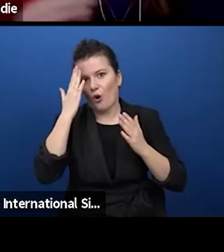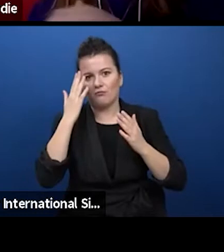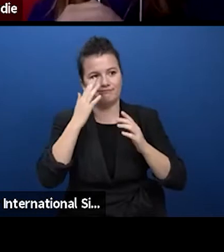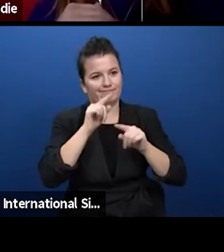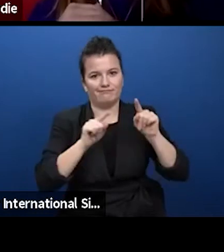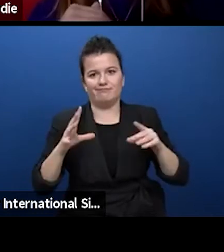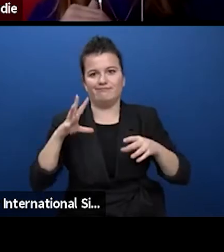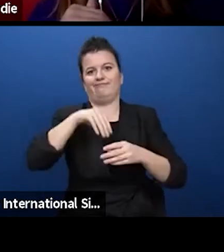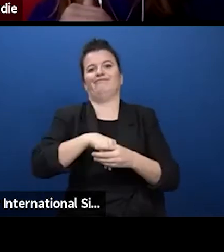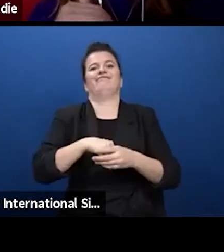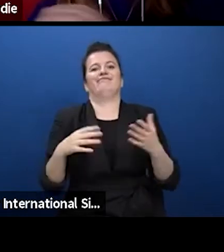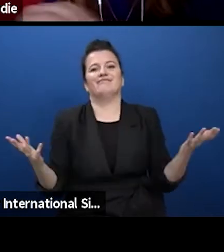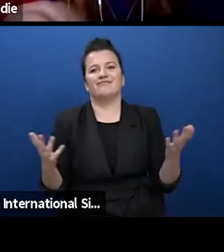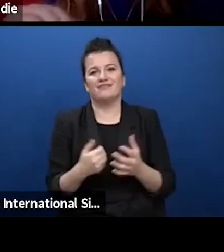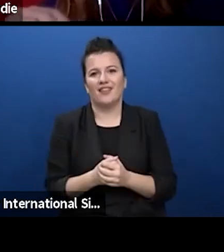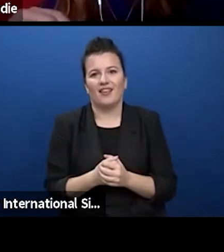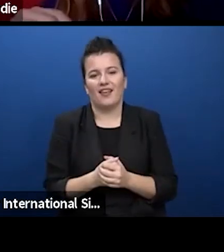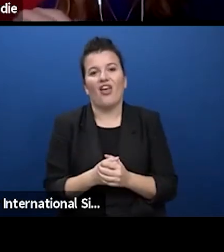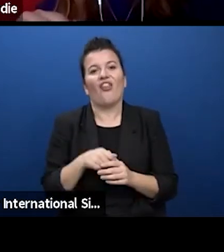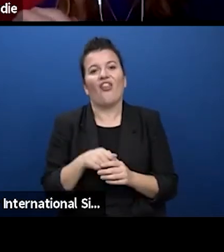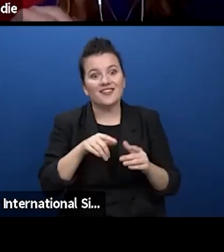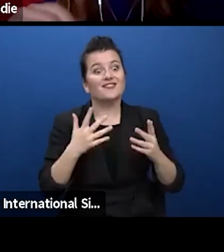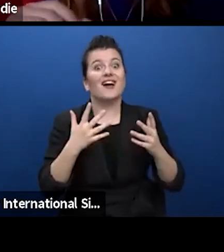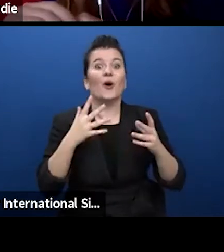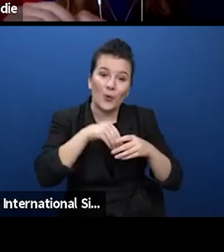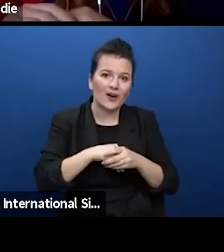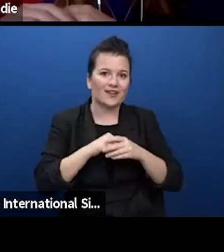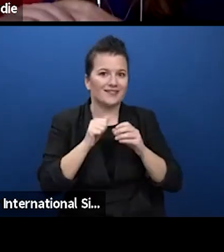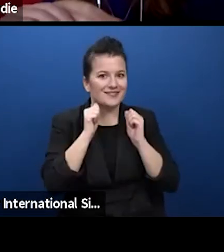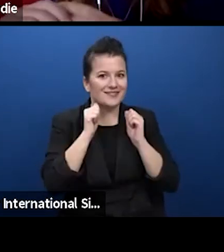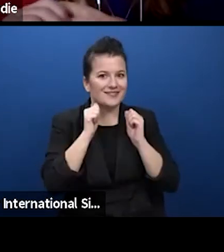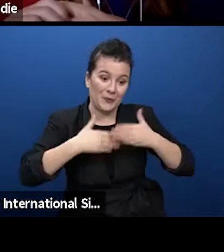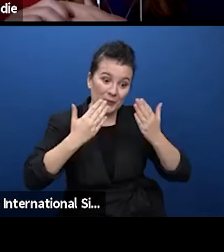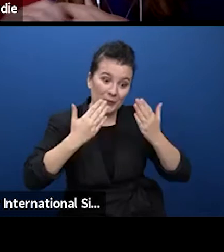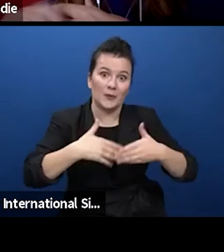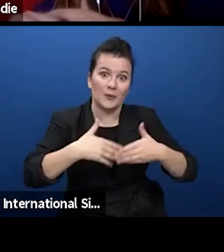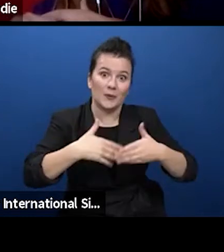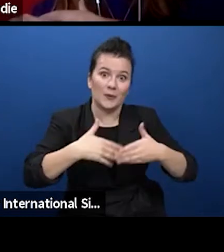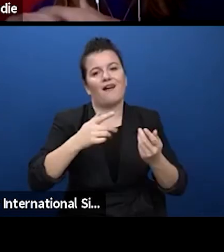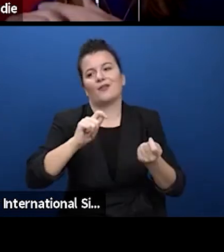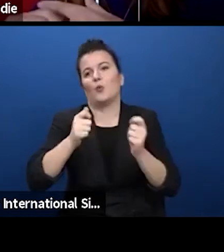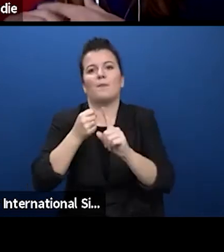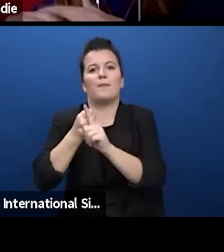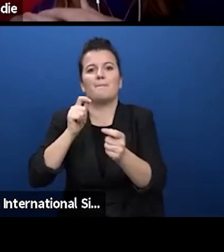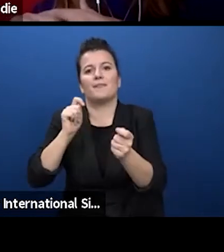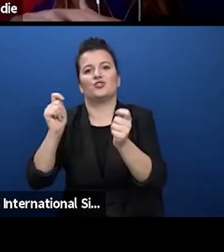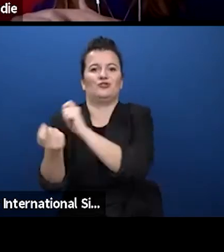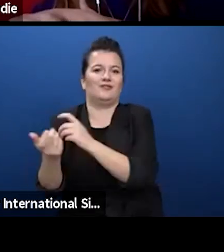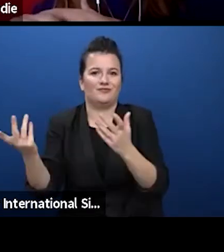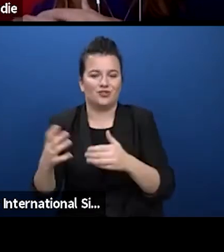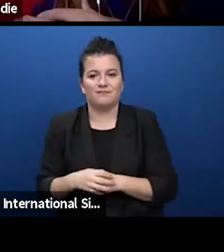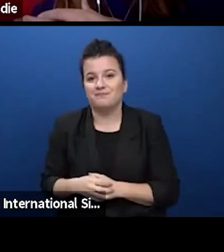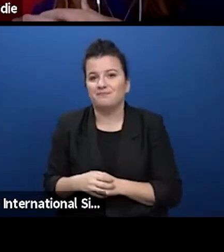there's only a way you can start to change it. Any questions from the chat Julia? There is a question